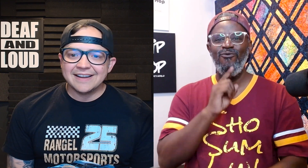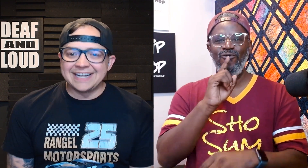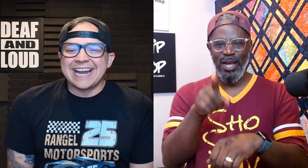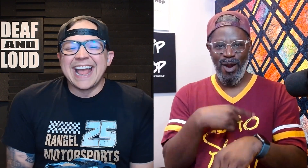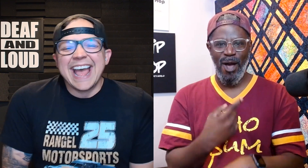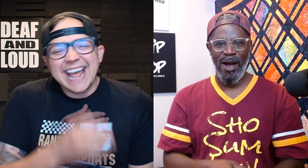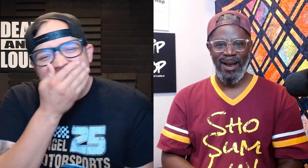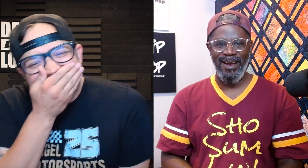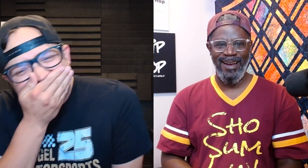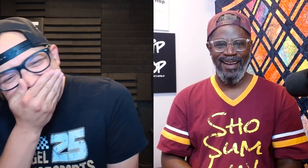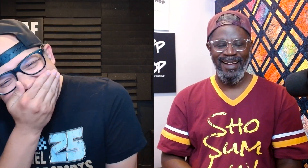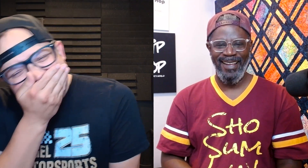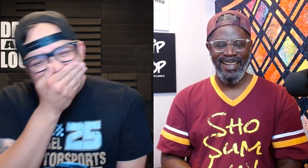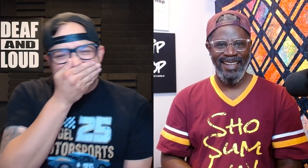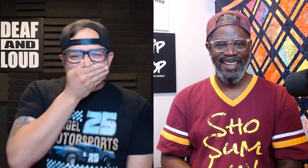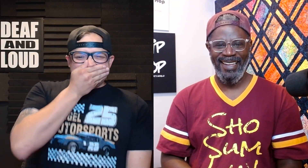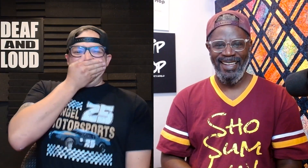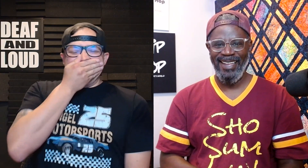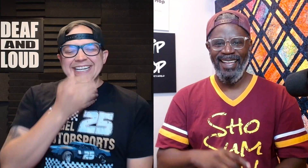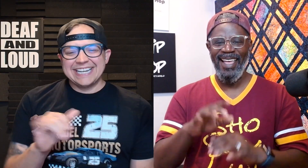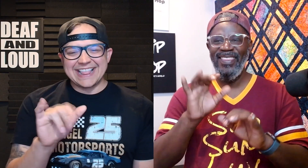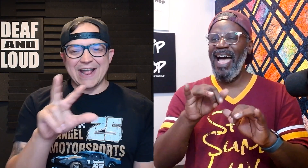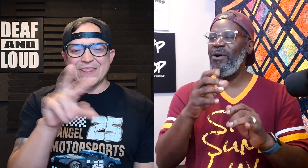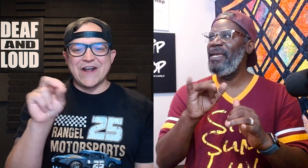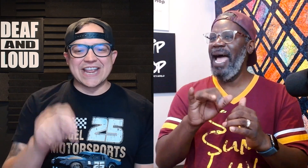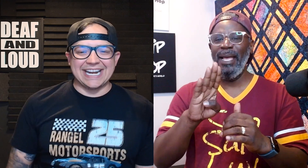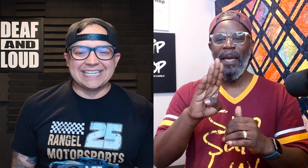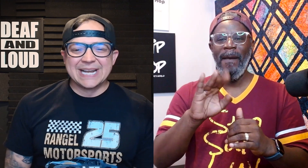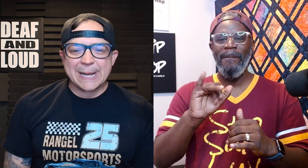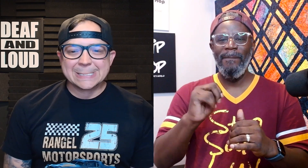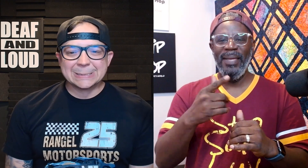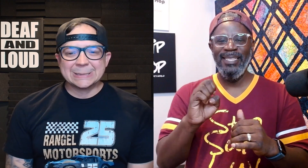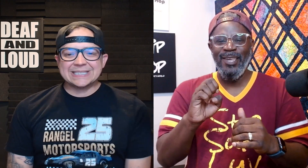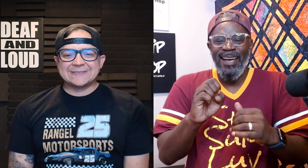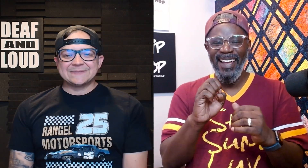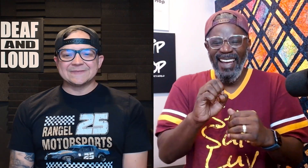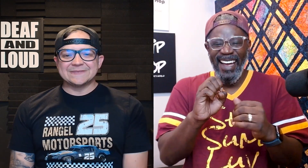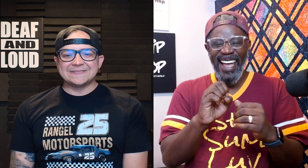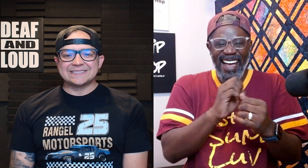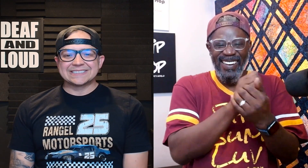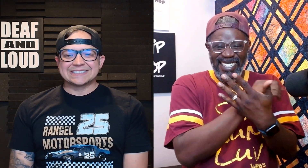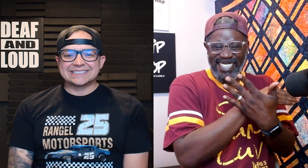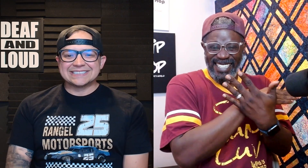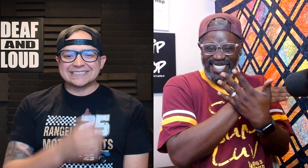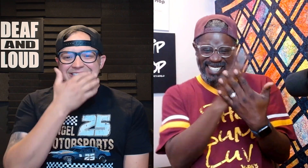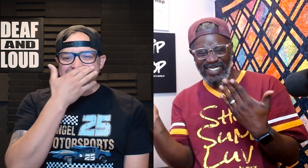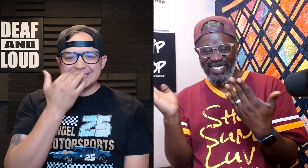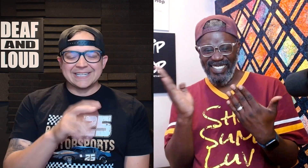REAL long. - Like 30? That would be like a binge working through it.